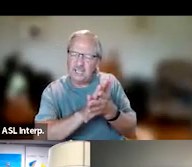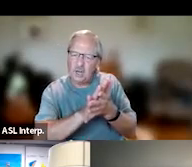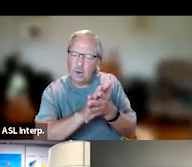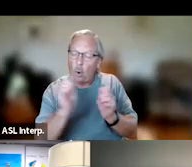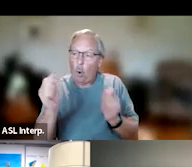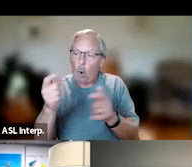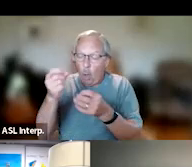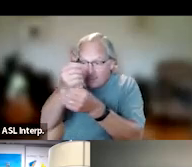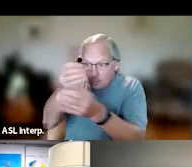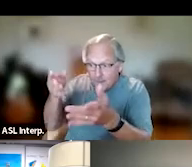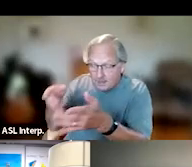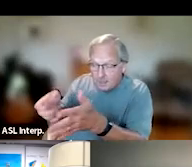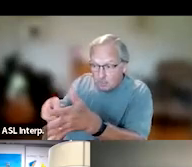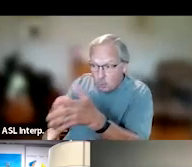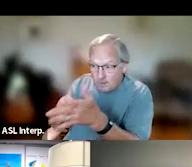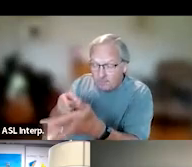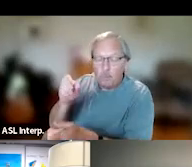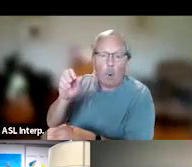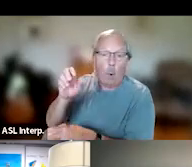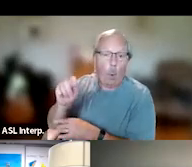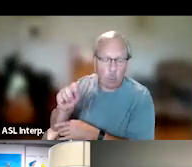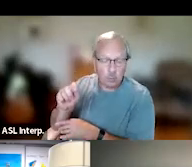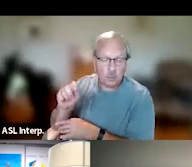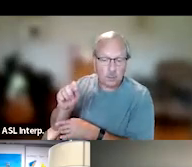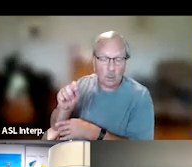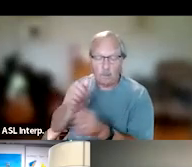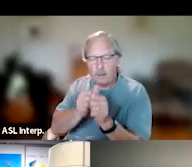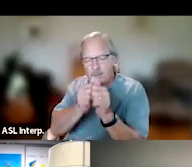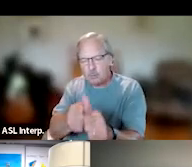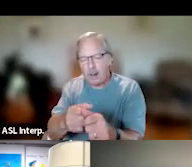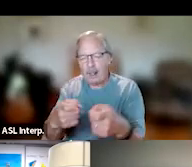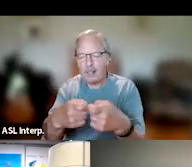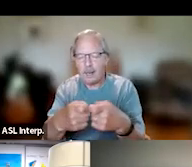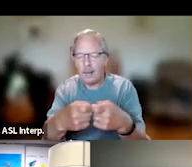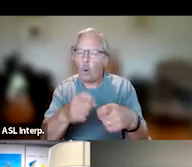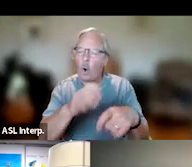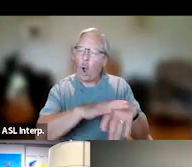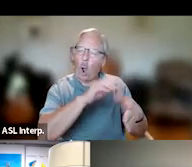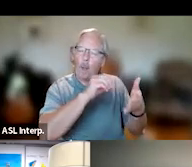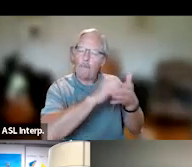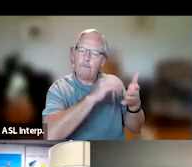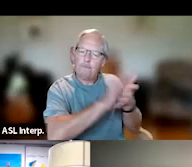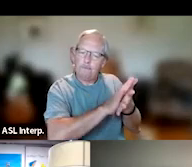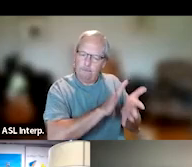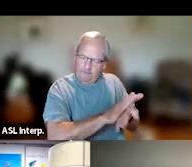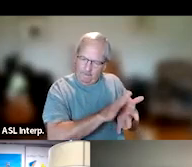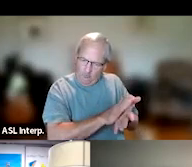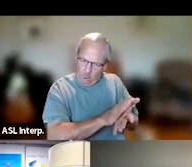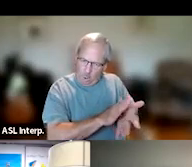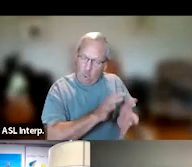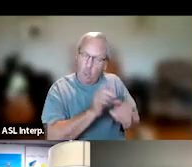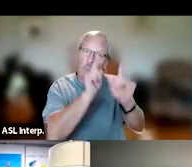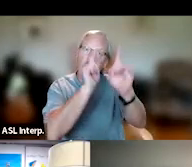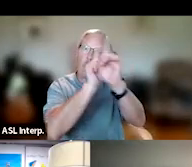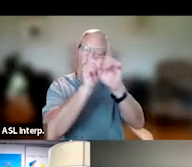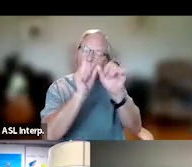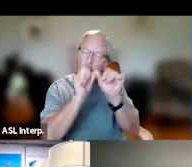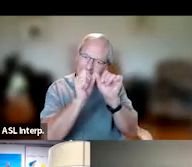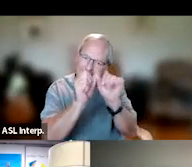or however way you'd like to track it electronically or on paper, the goal is to continue to track your outcomes